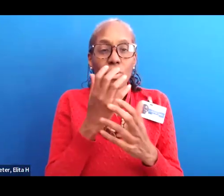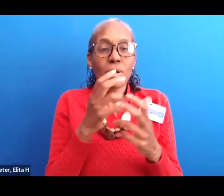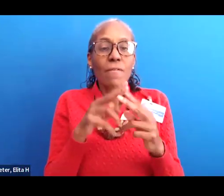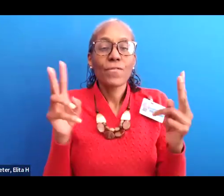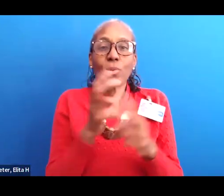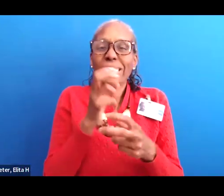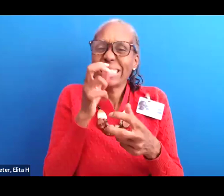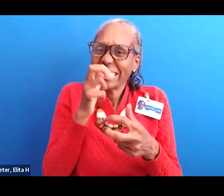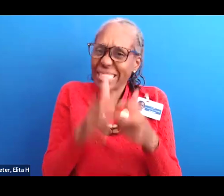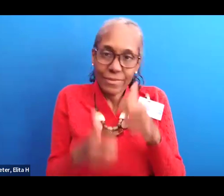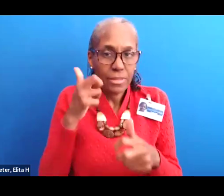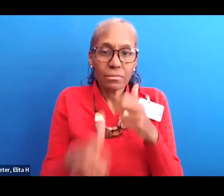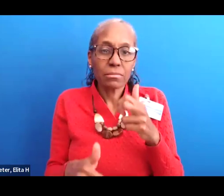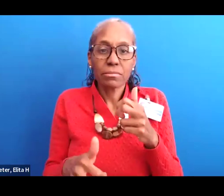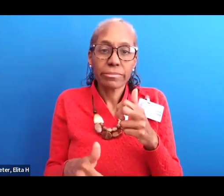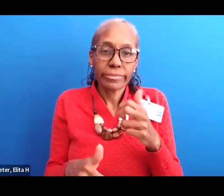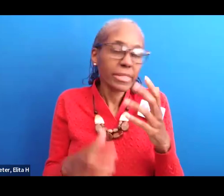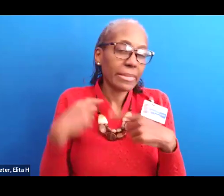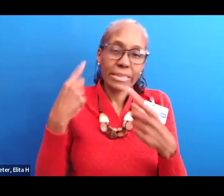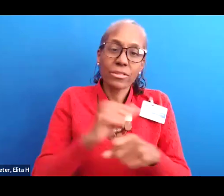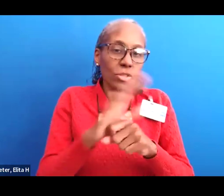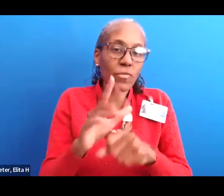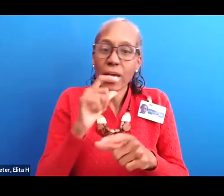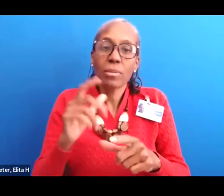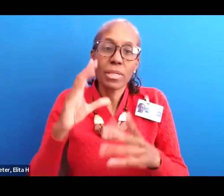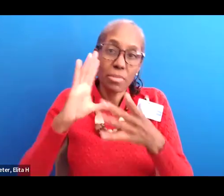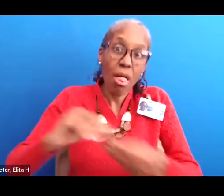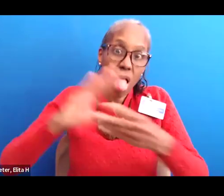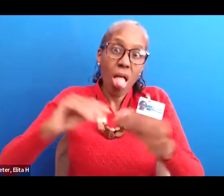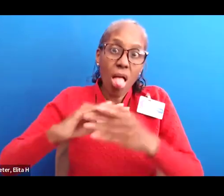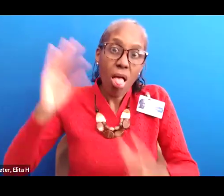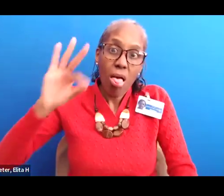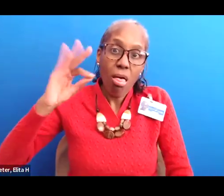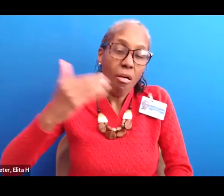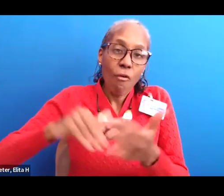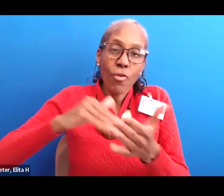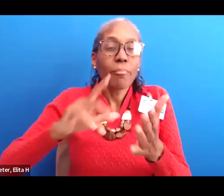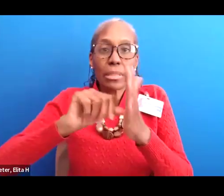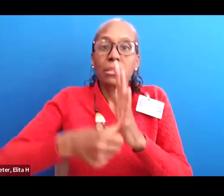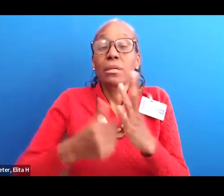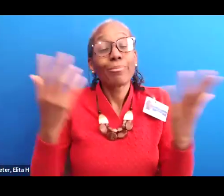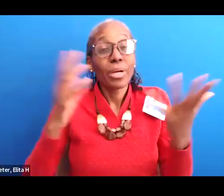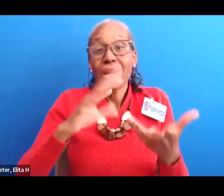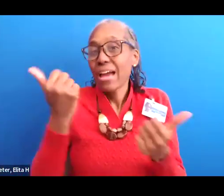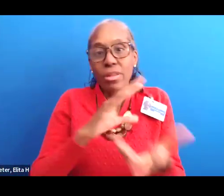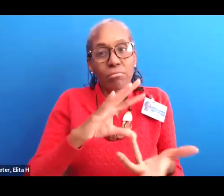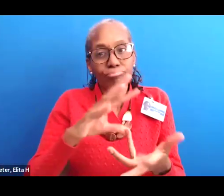difficult again, since the COVID, I don't mean to be yammering on that all day, but that's when things kind of went south on finding